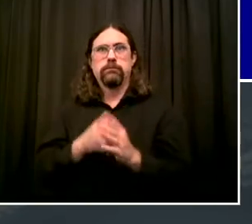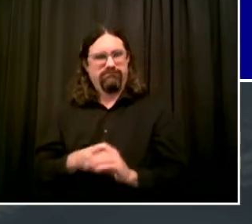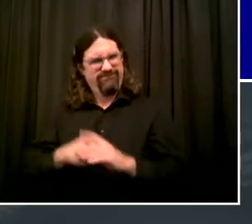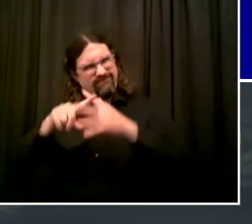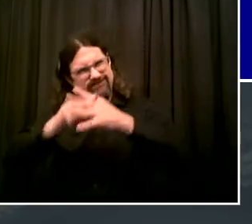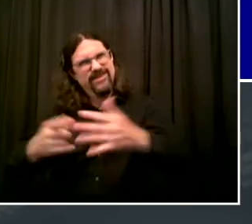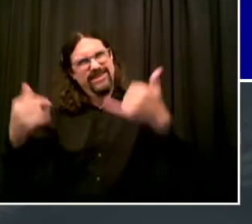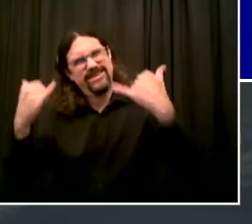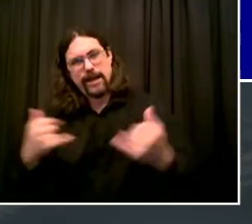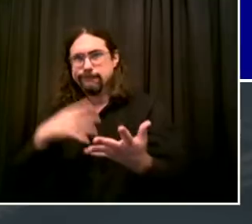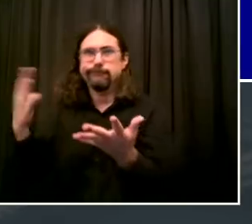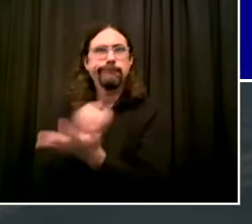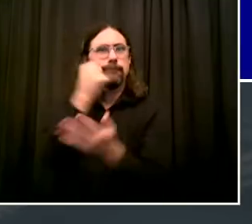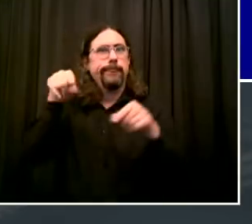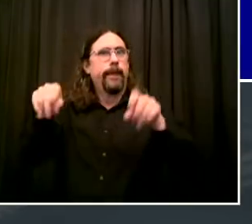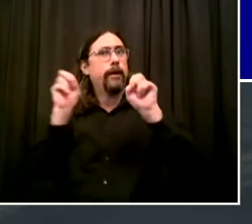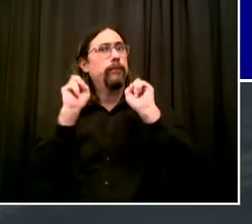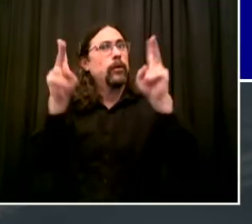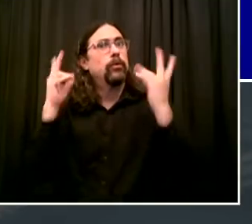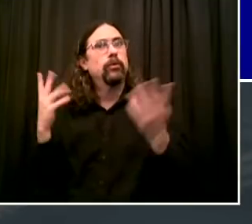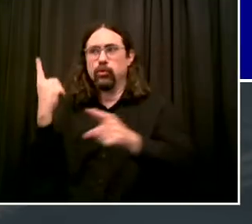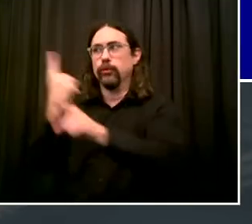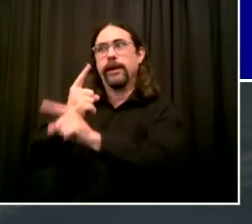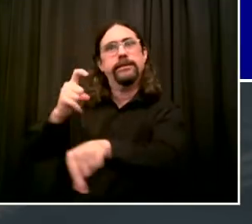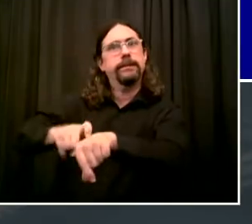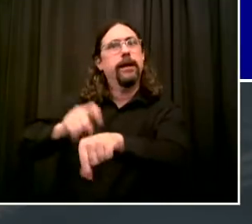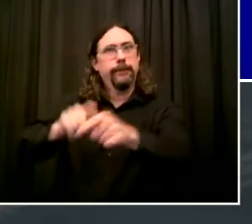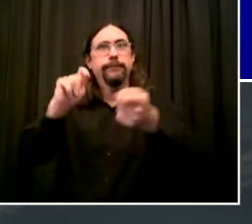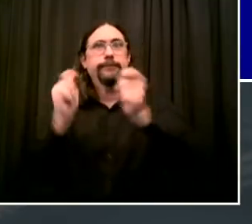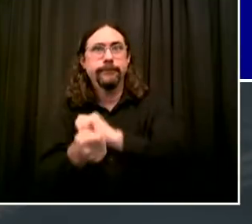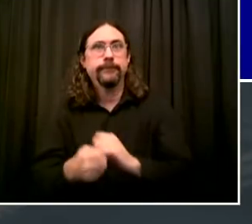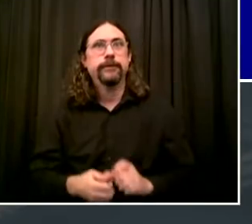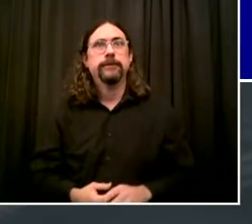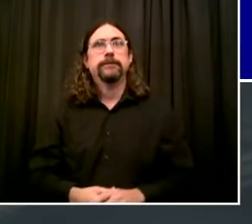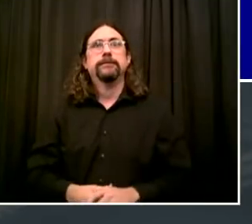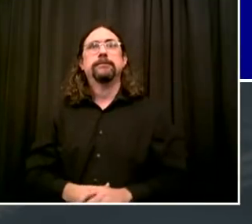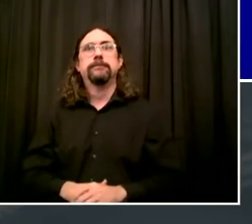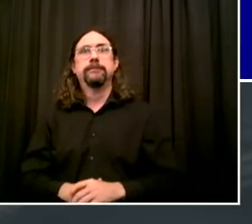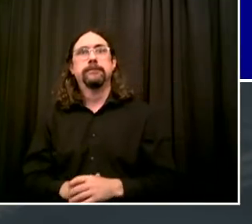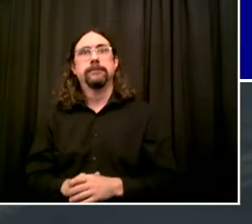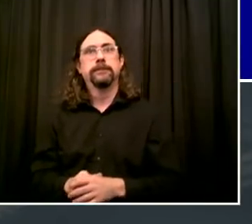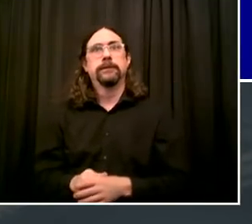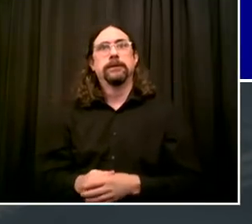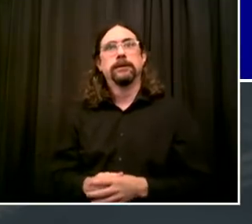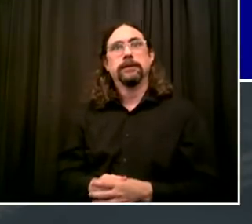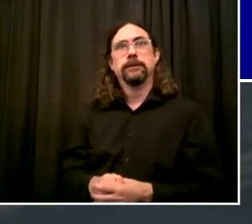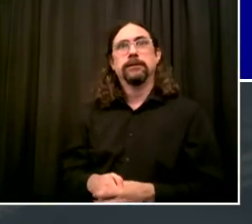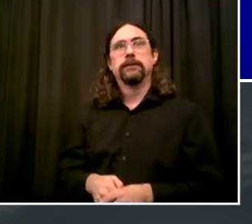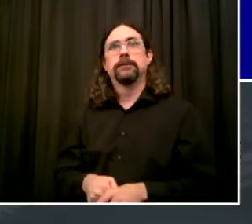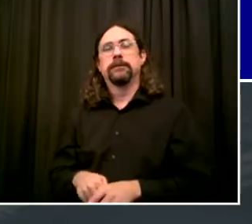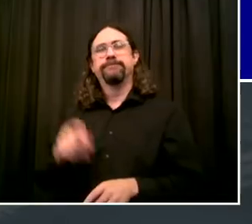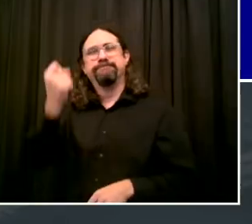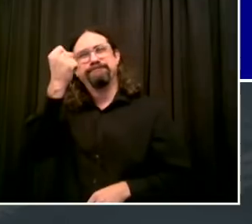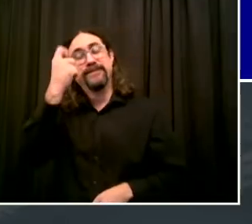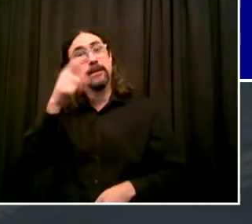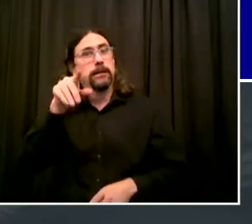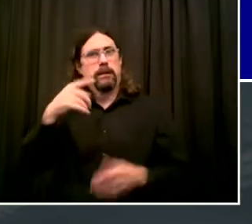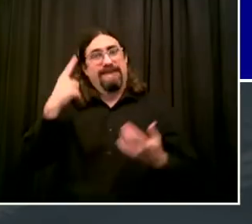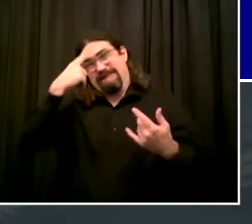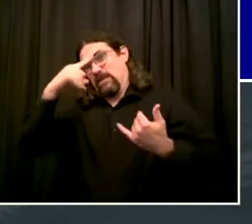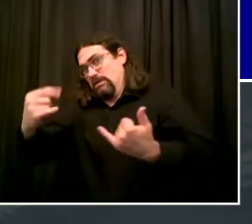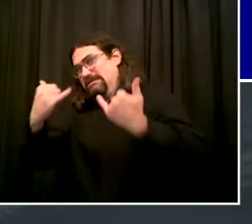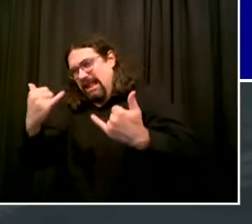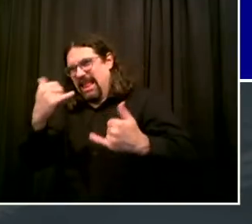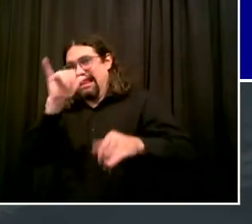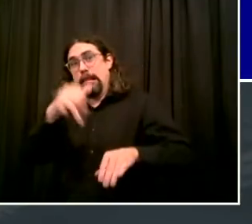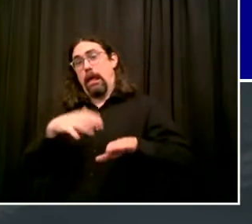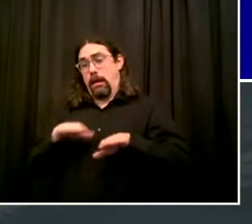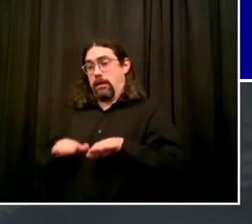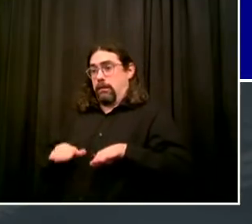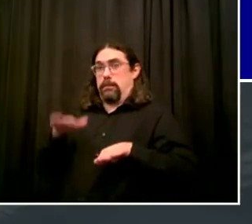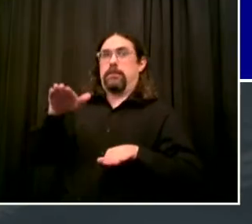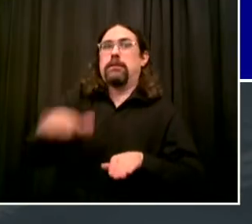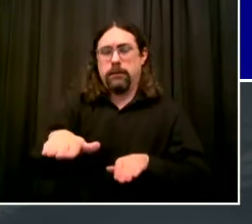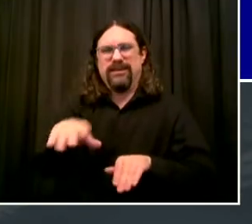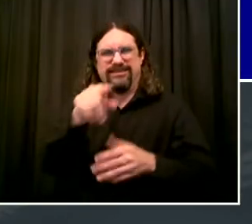OF SOLITARY CONFINEME. NT